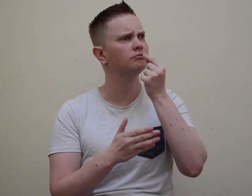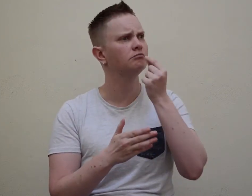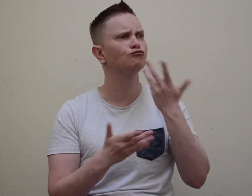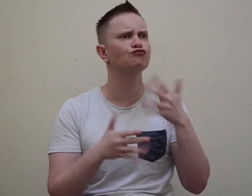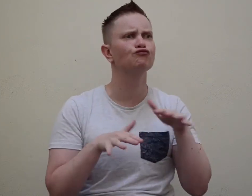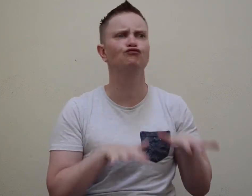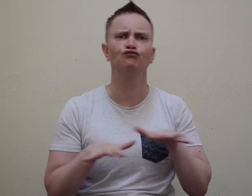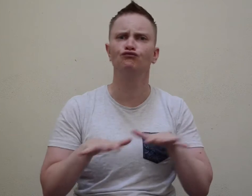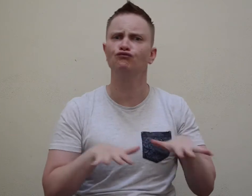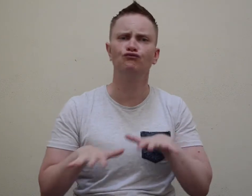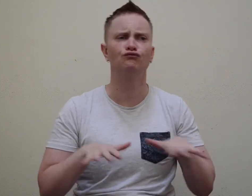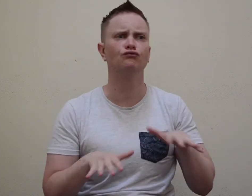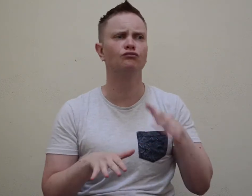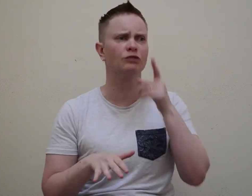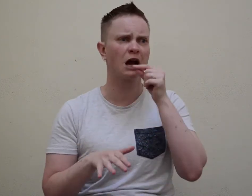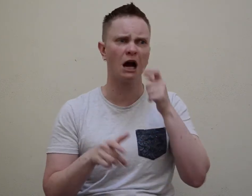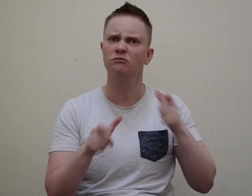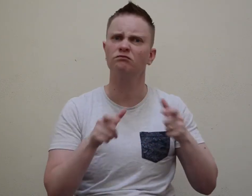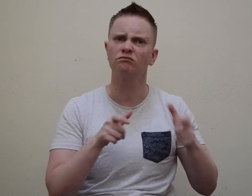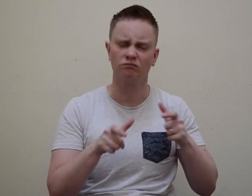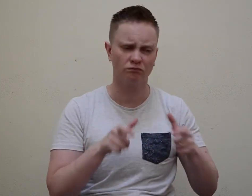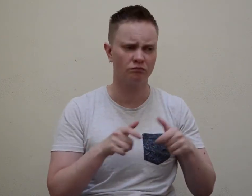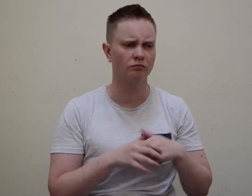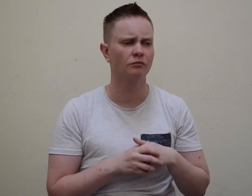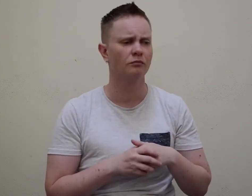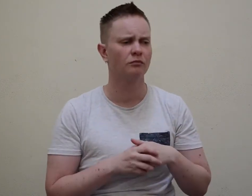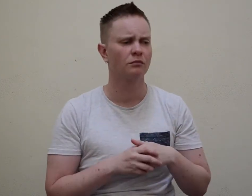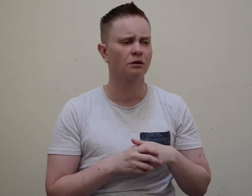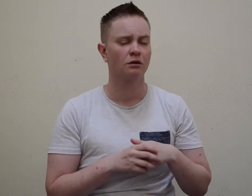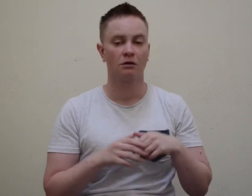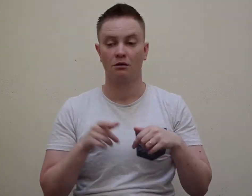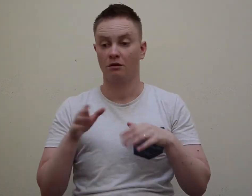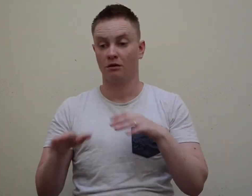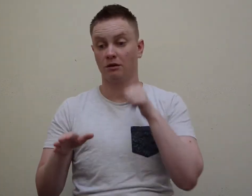I was able to be quite chill, and keep my sex drive under control.